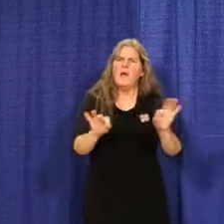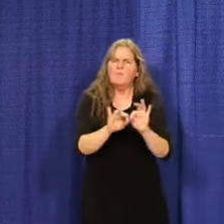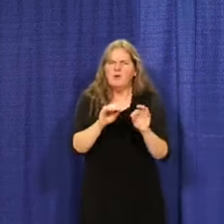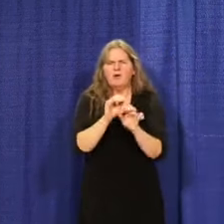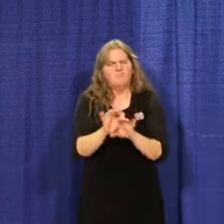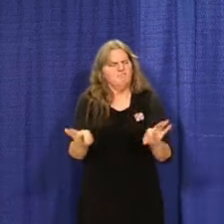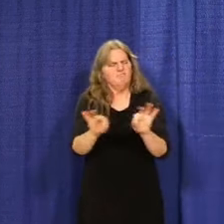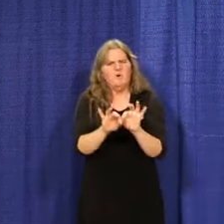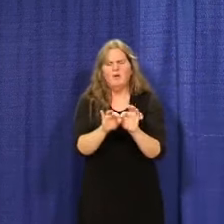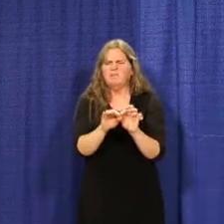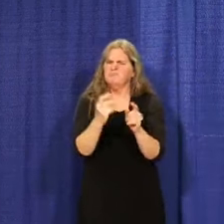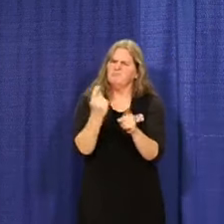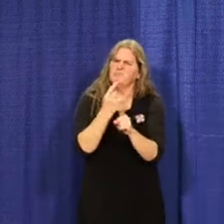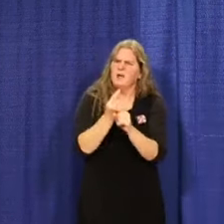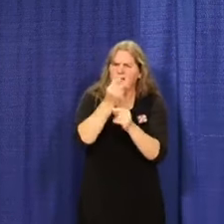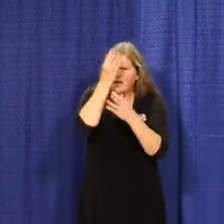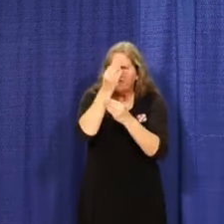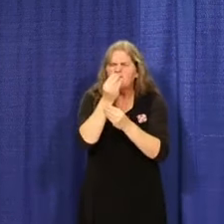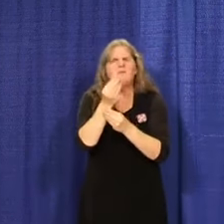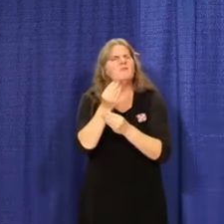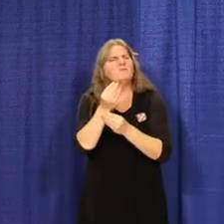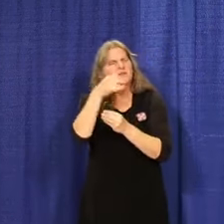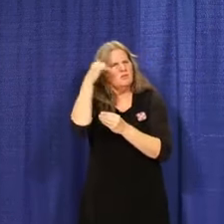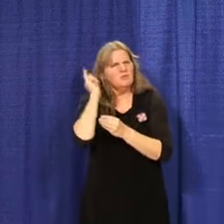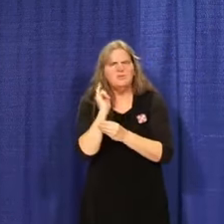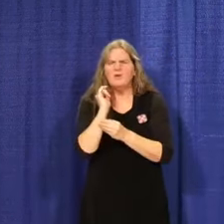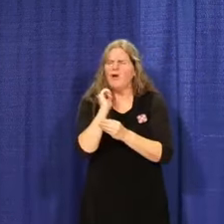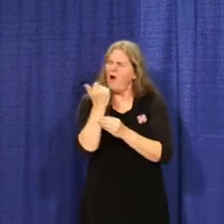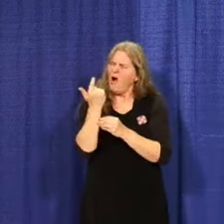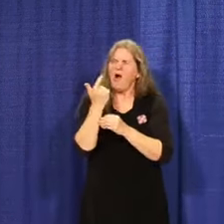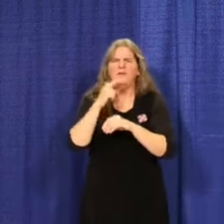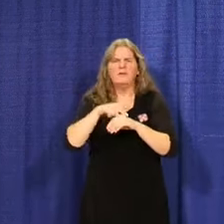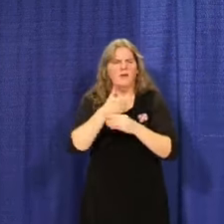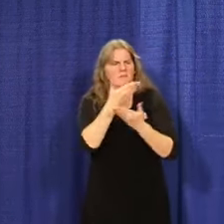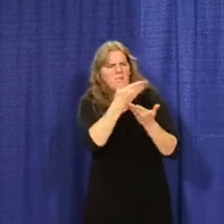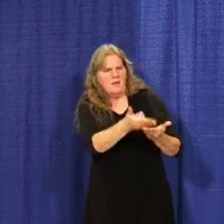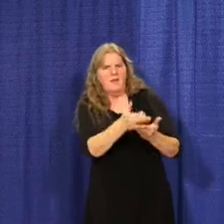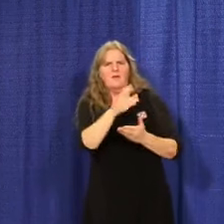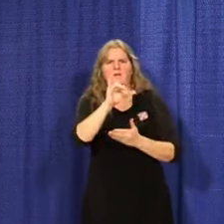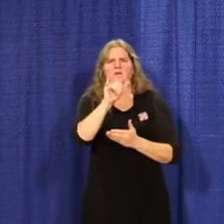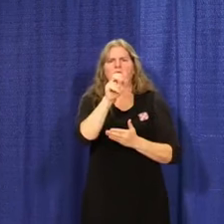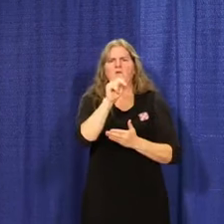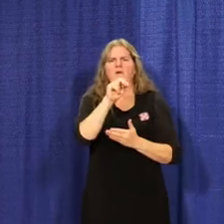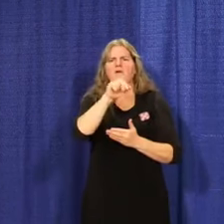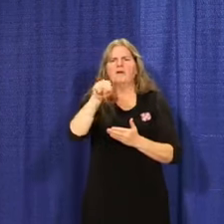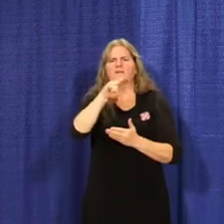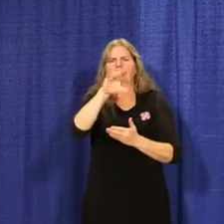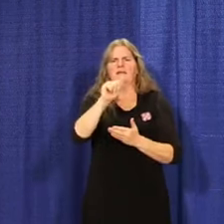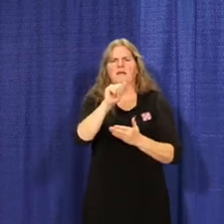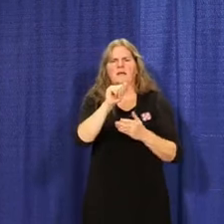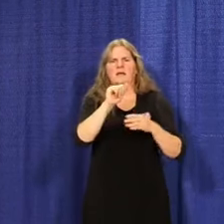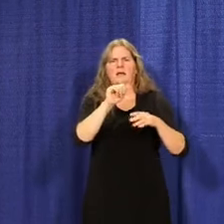information about the situation in our territory is always available at Yukon.ca. This is where you can find out